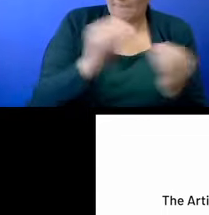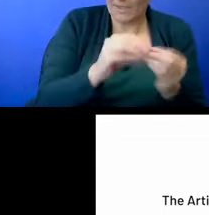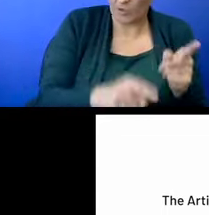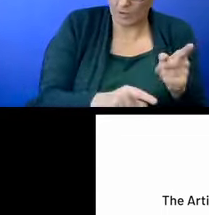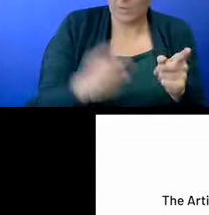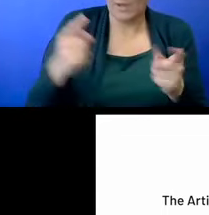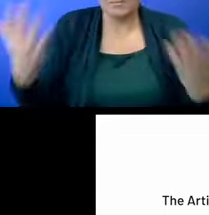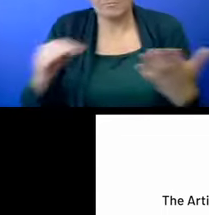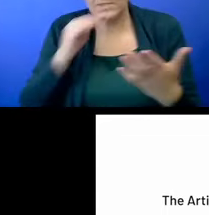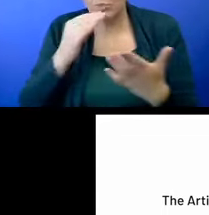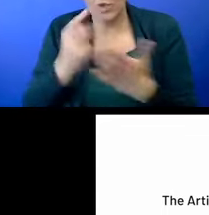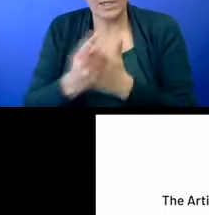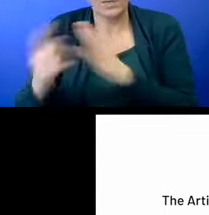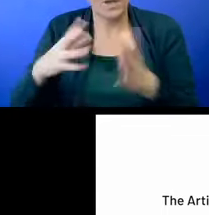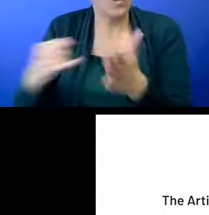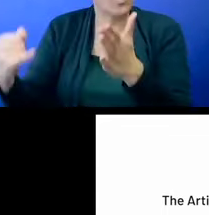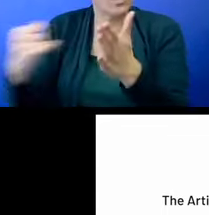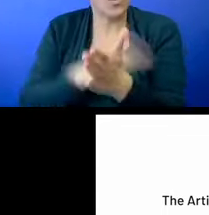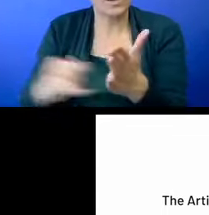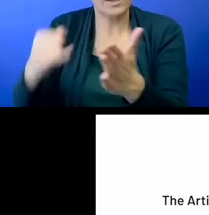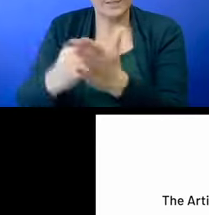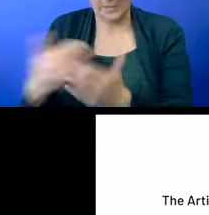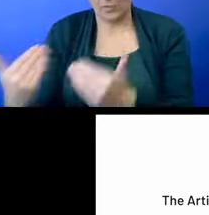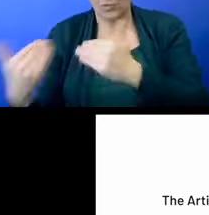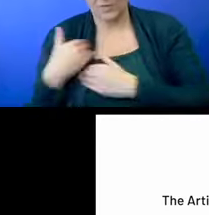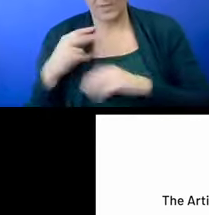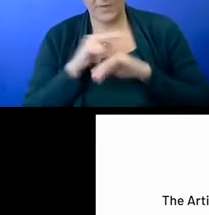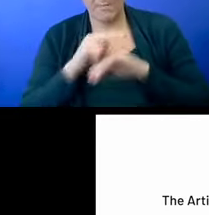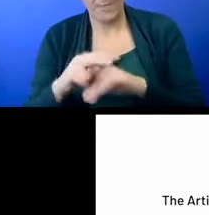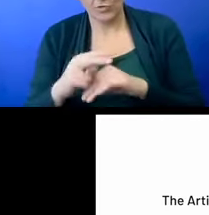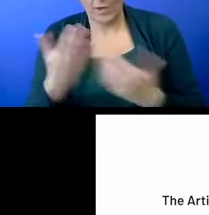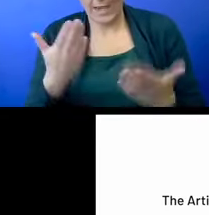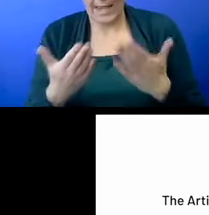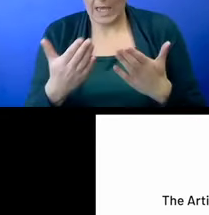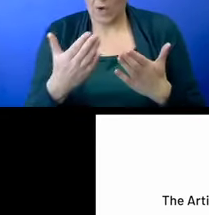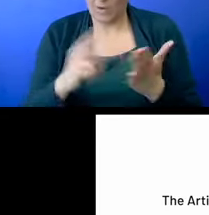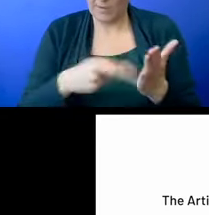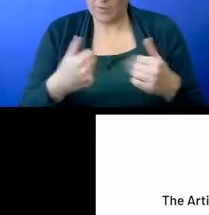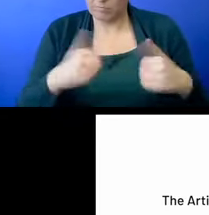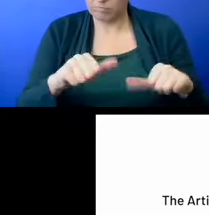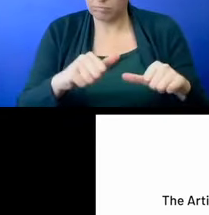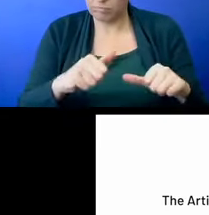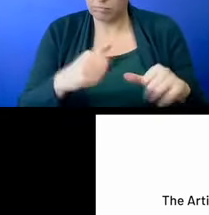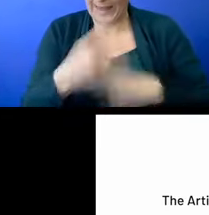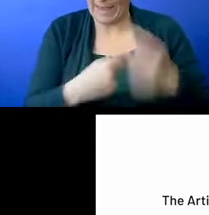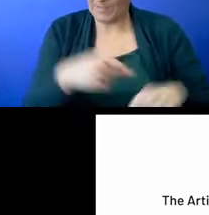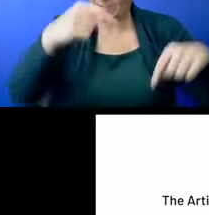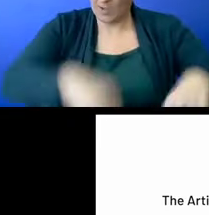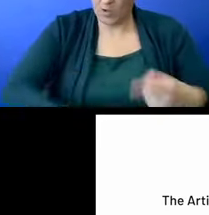an independent organization responsible for monitoring how the Convention is being put into practice,